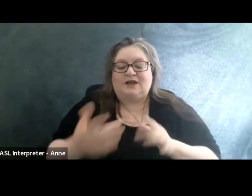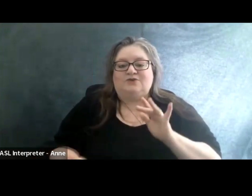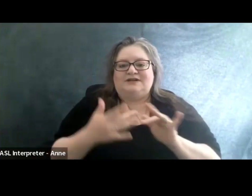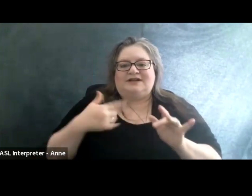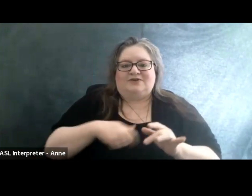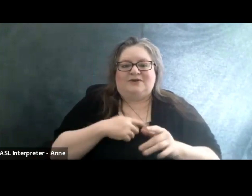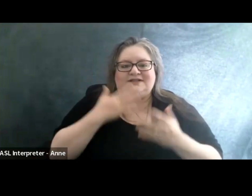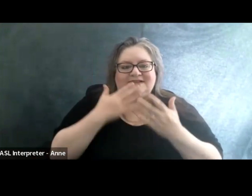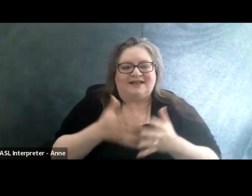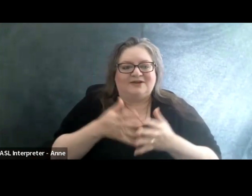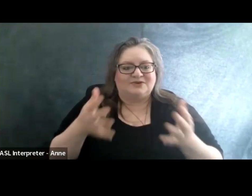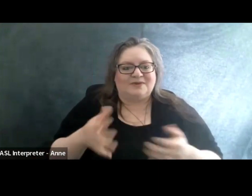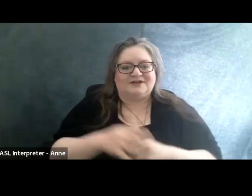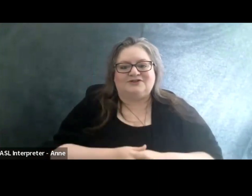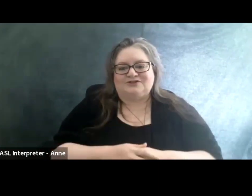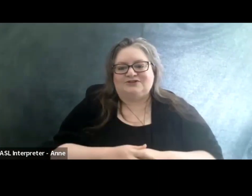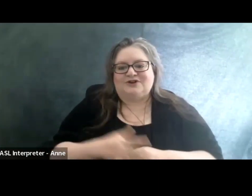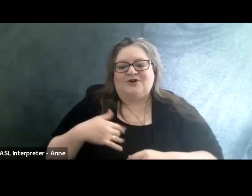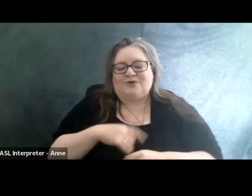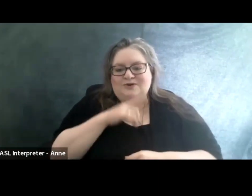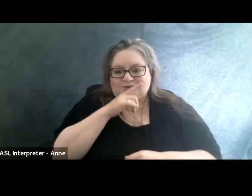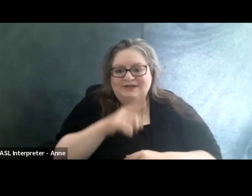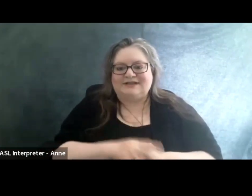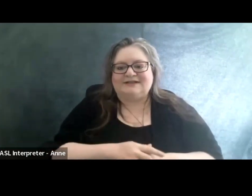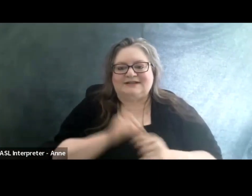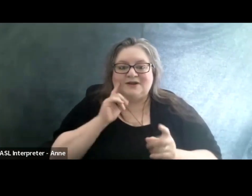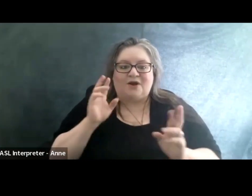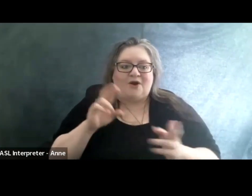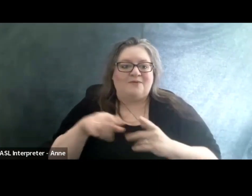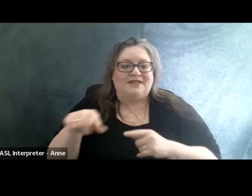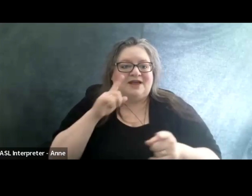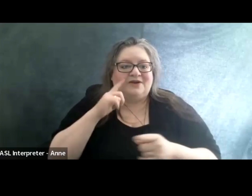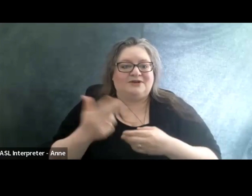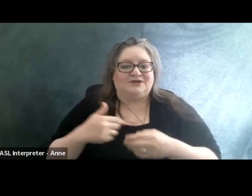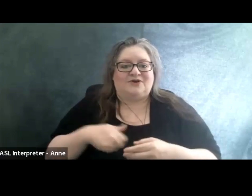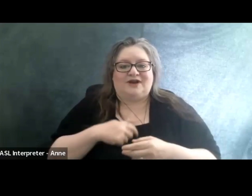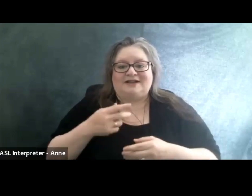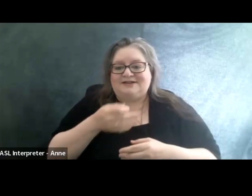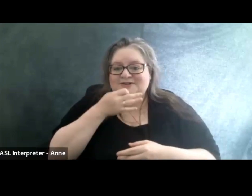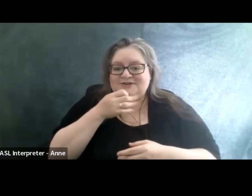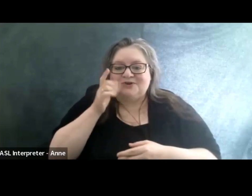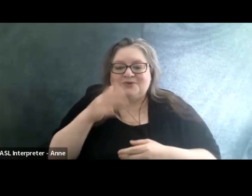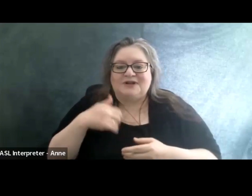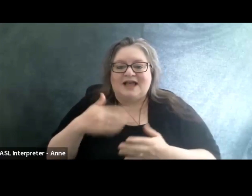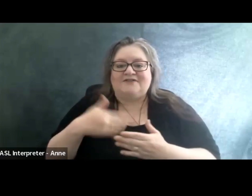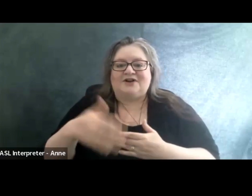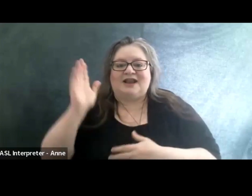much, and we are really hoping you will join us soon. We'll have our next webinar in August, and we'll be sending out